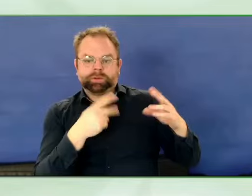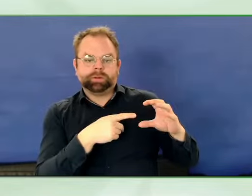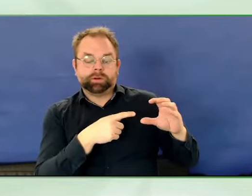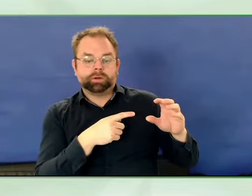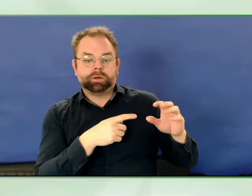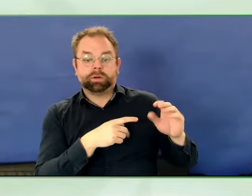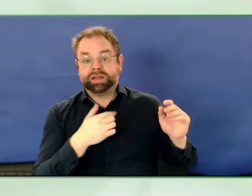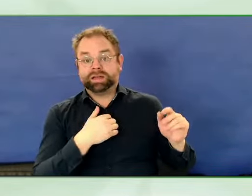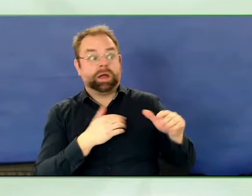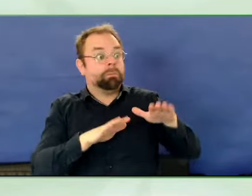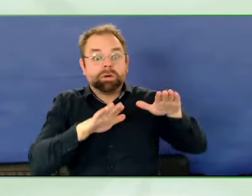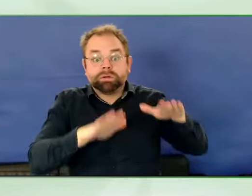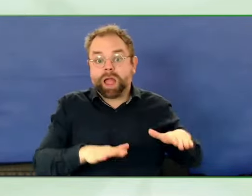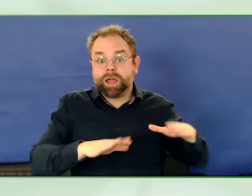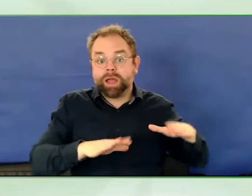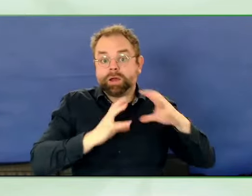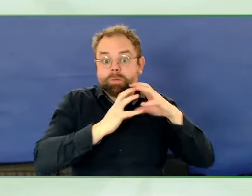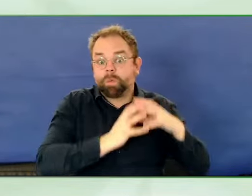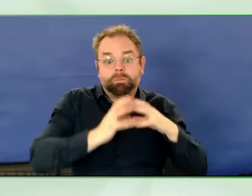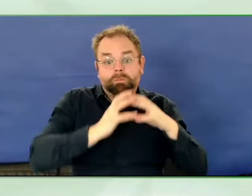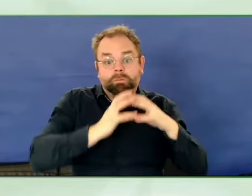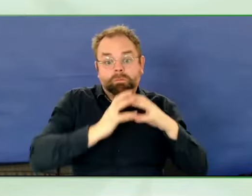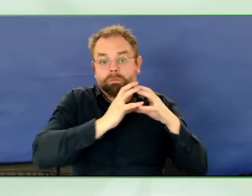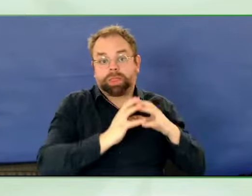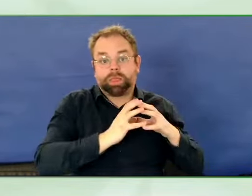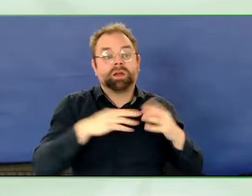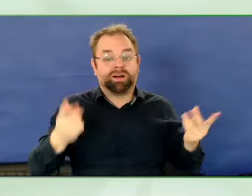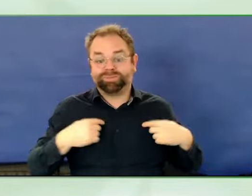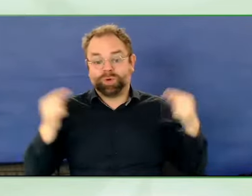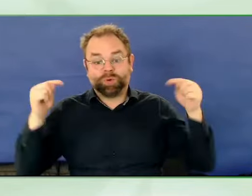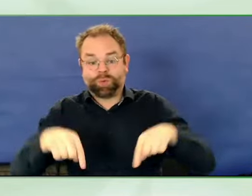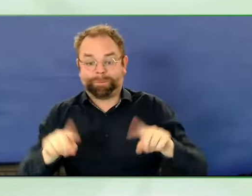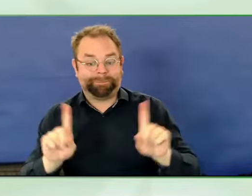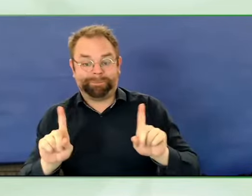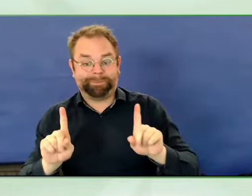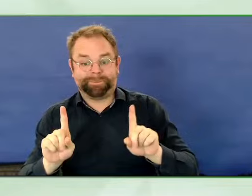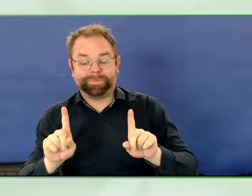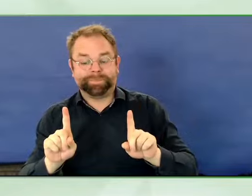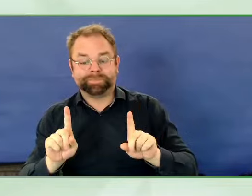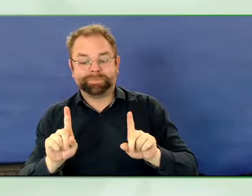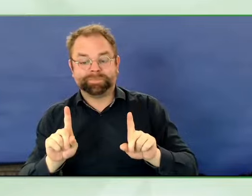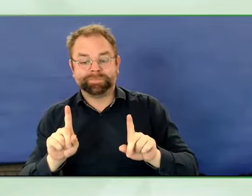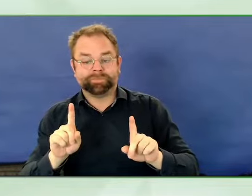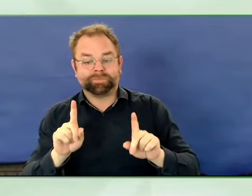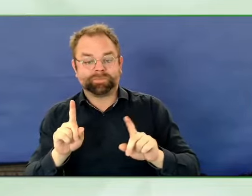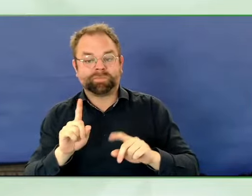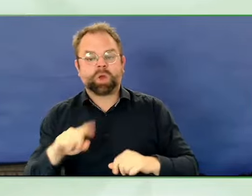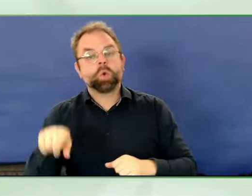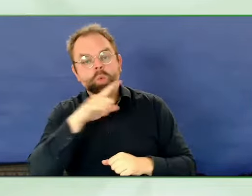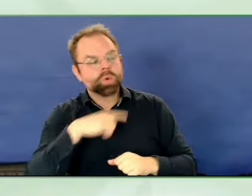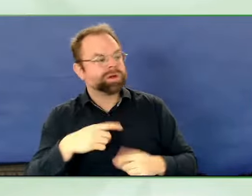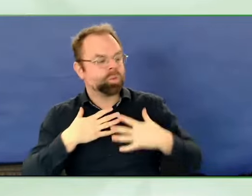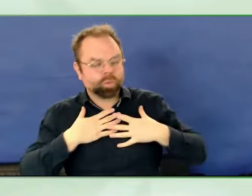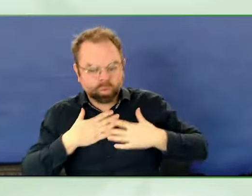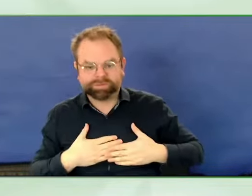and fashion crazy. So I love to do that. I love to create overlaps and change like that.